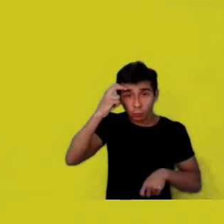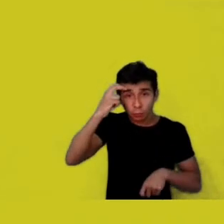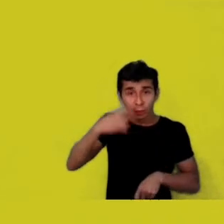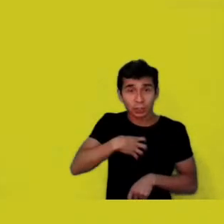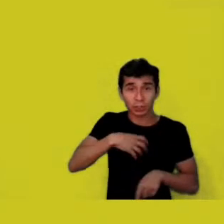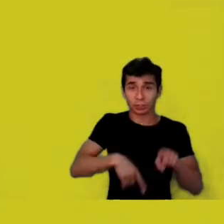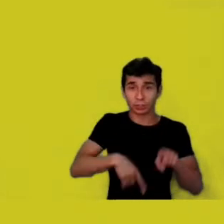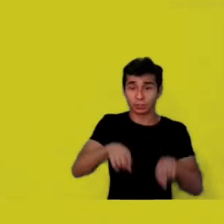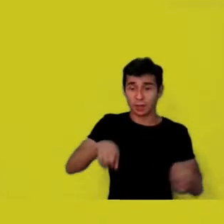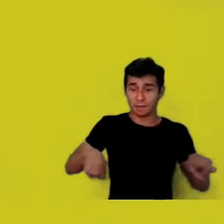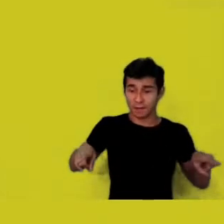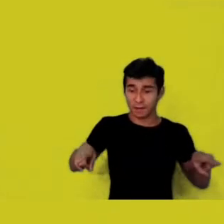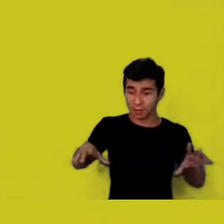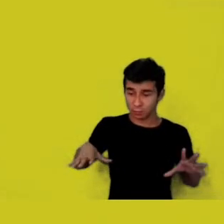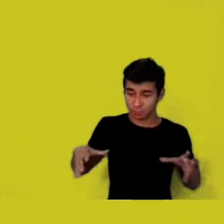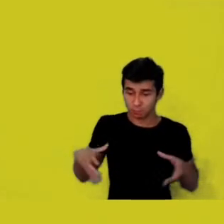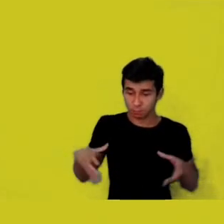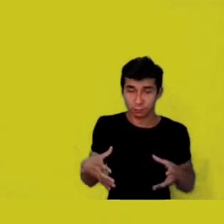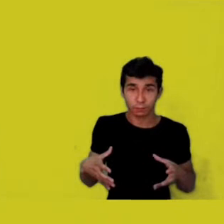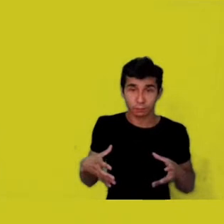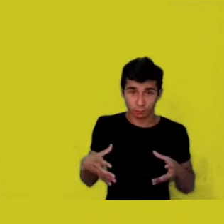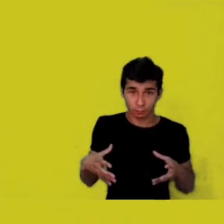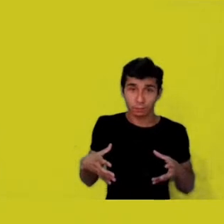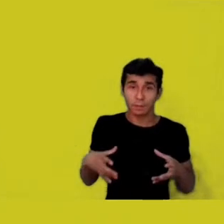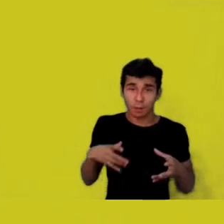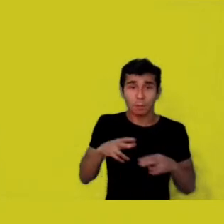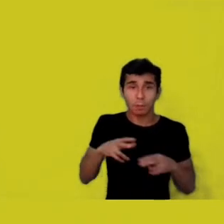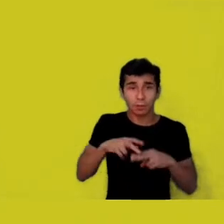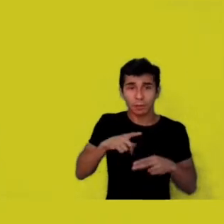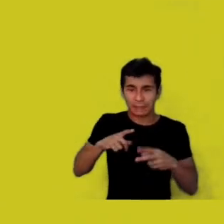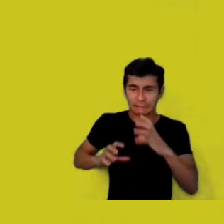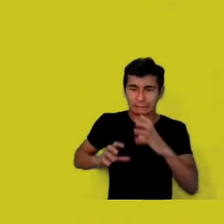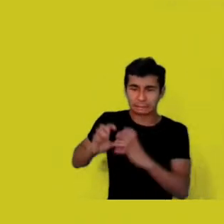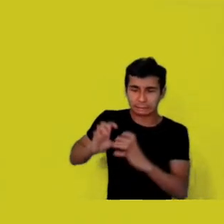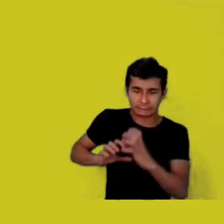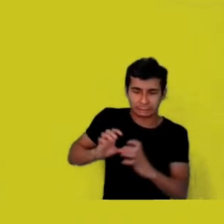Which doesn’t erase frictions. It’s not about that.